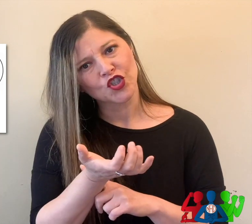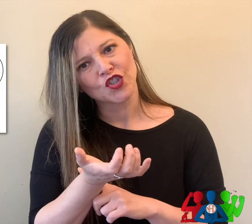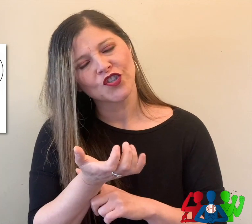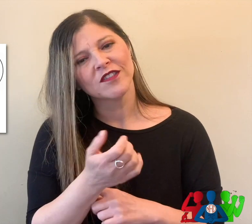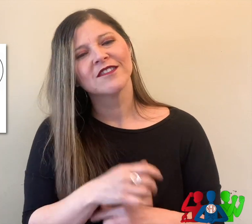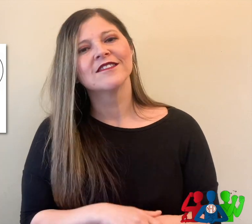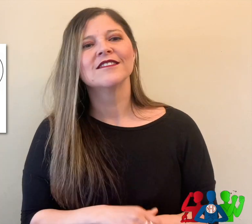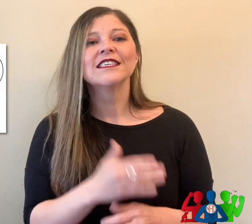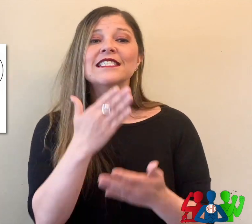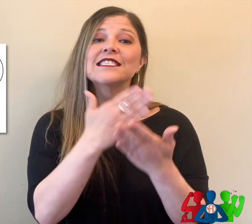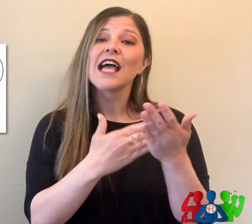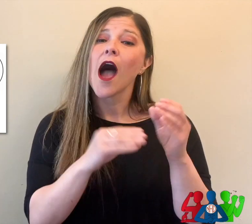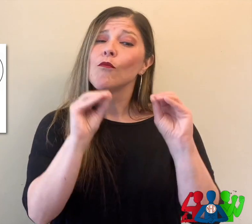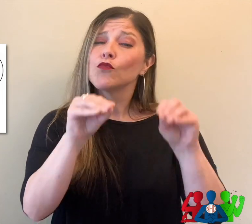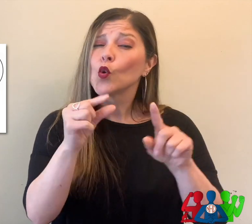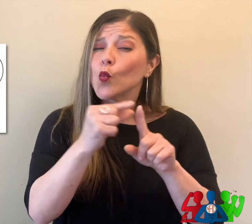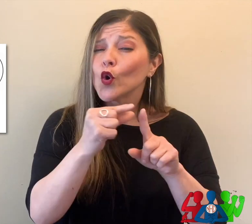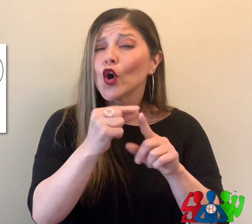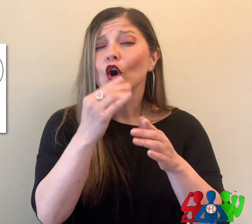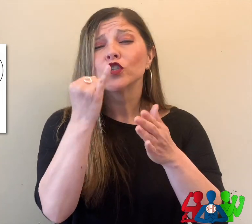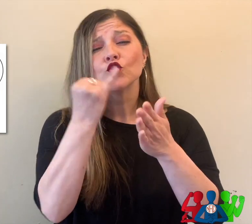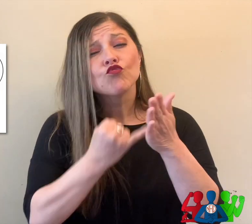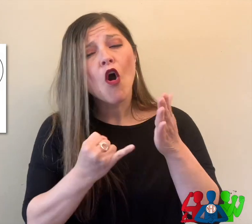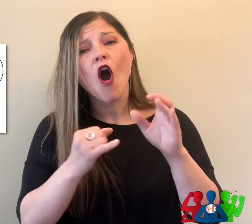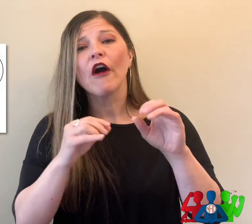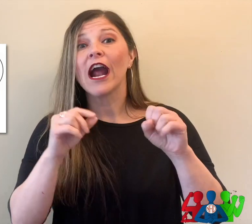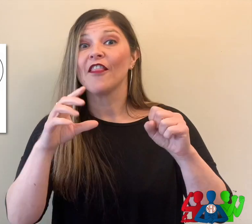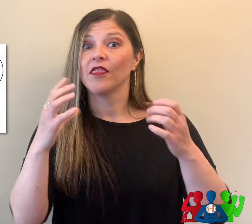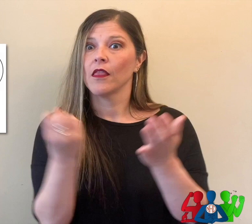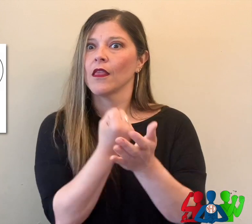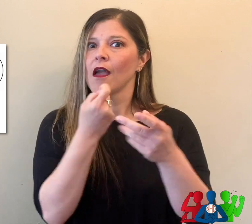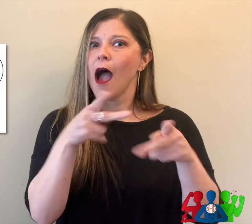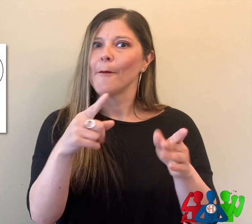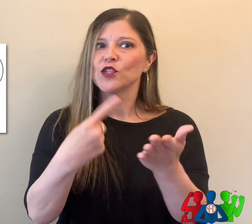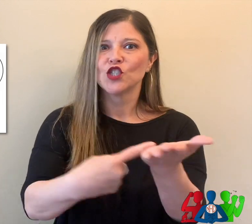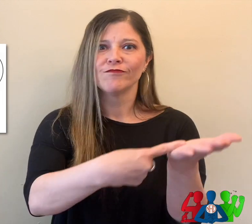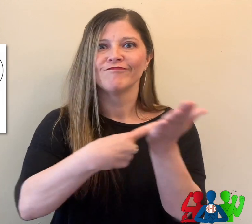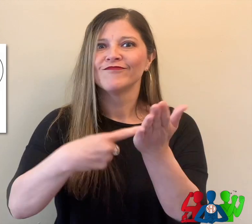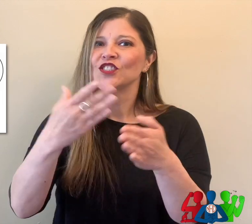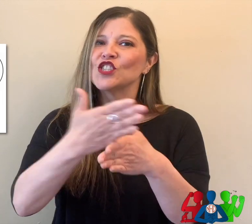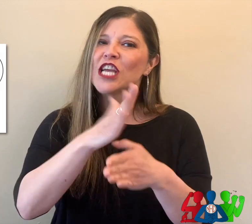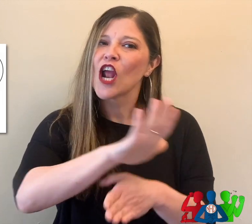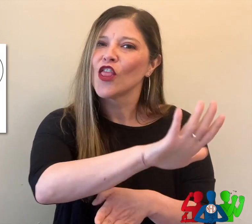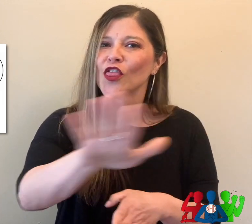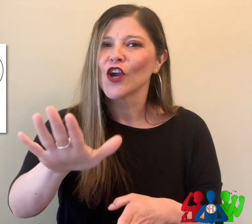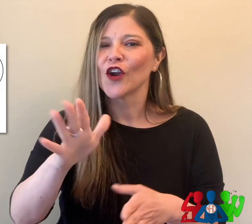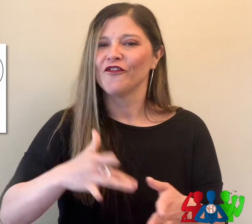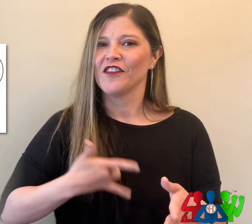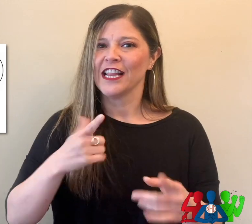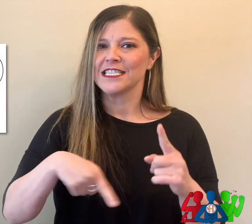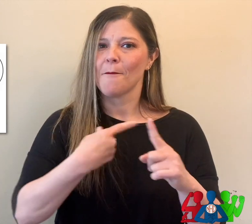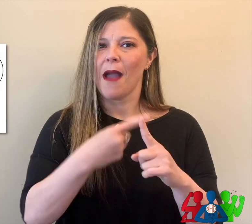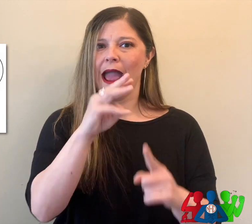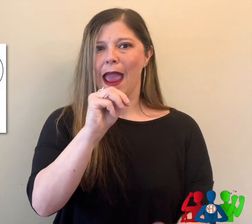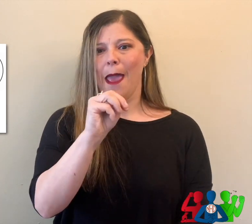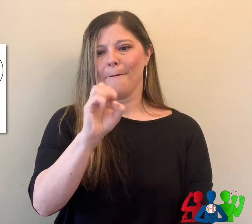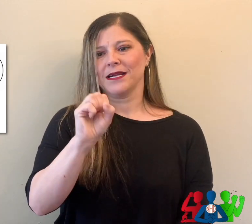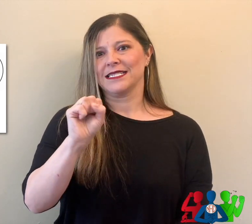they feel their relationship is to it. Some students put words, some draw, but in the end, they